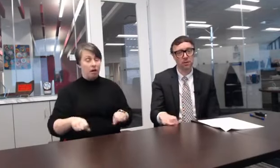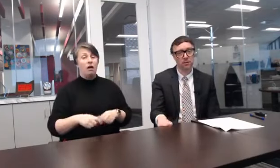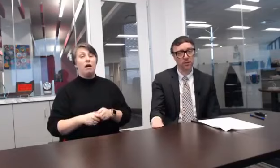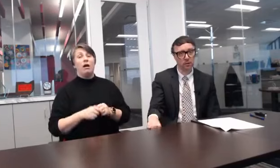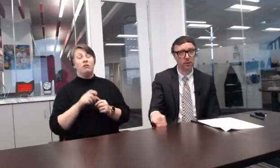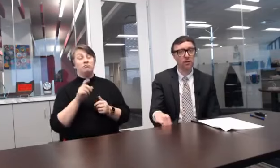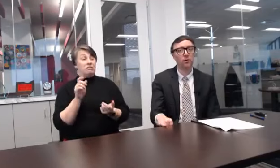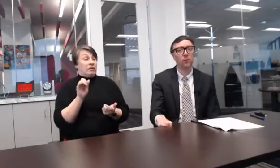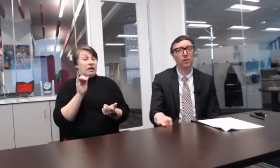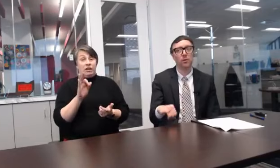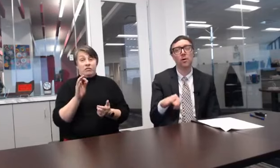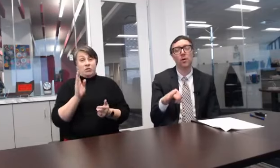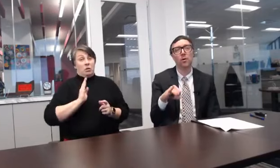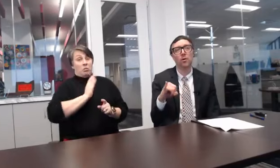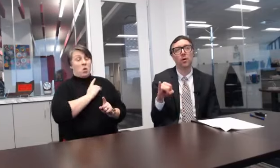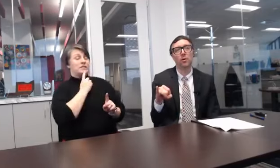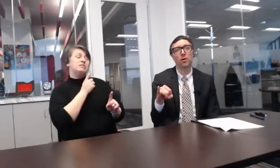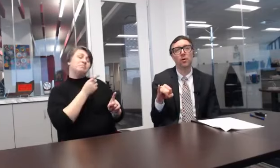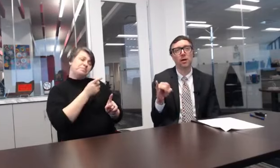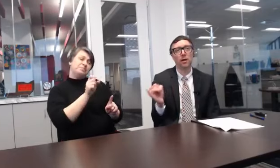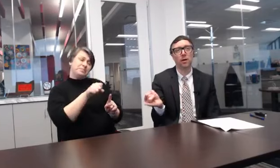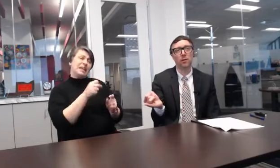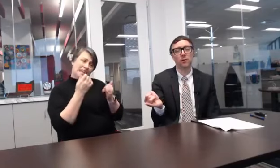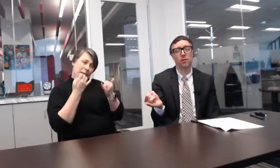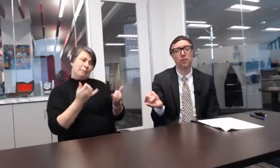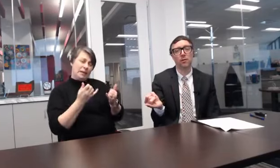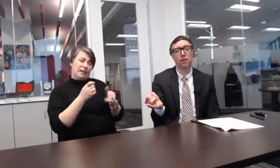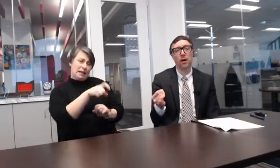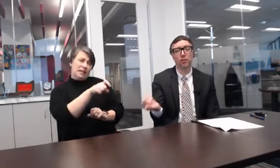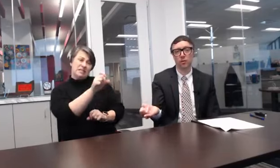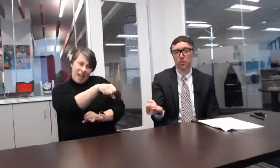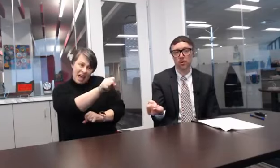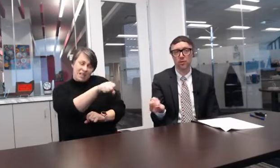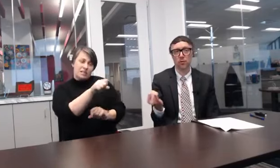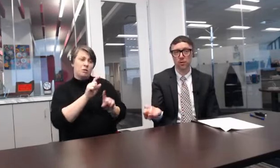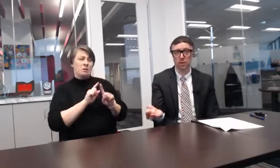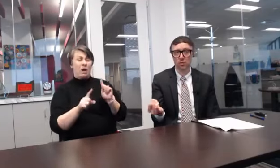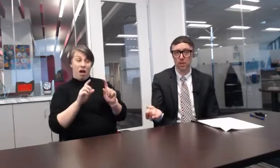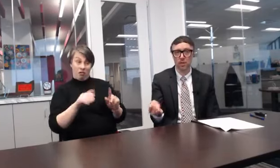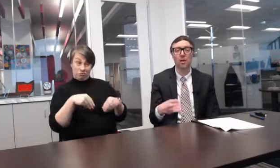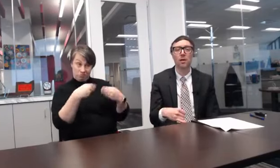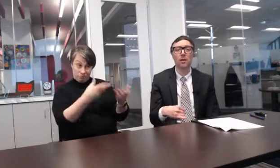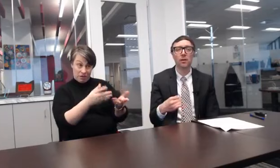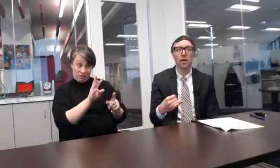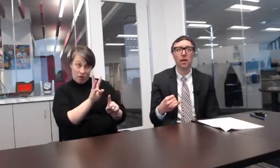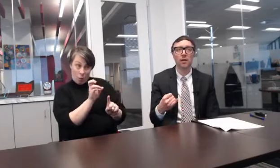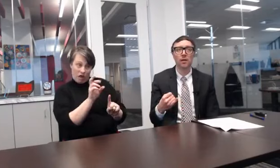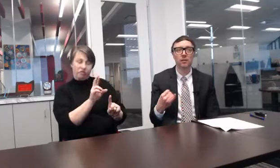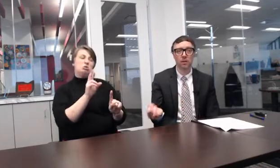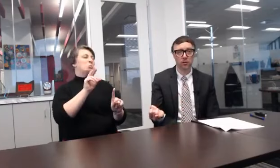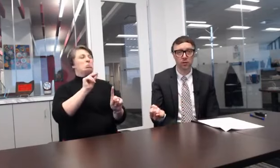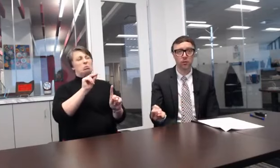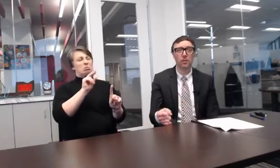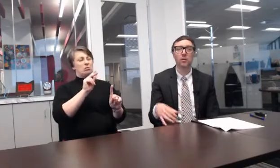that's another thing to appeal. Or we're not gonna offer you the waiver that you think you need, then that's another thing to appeal.